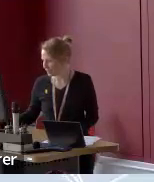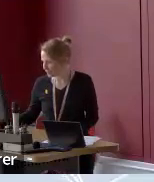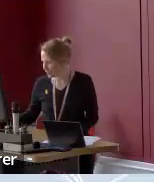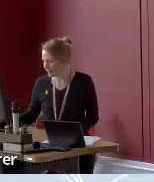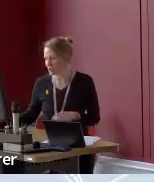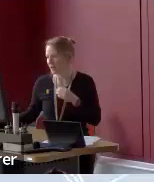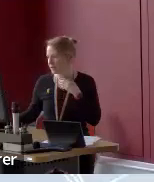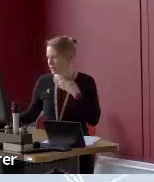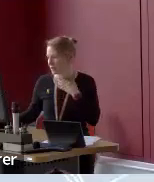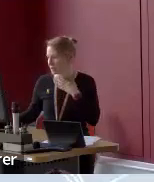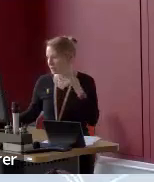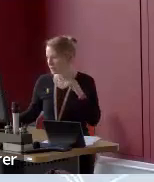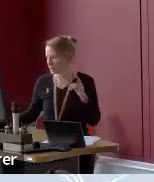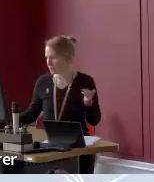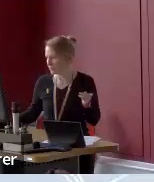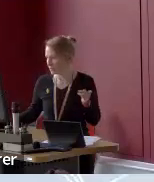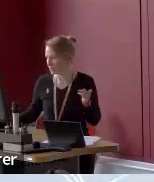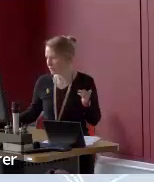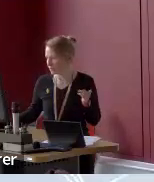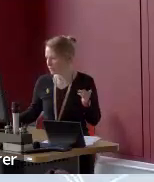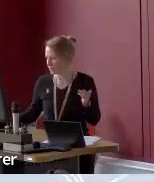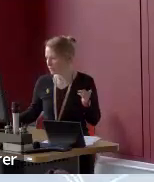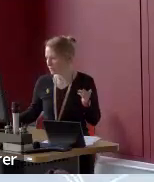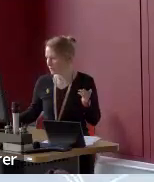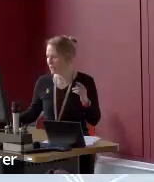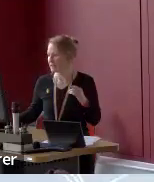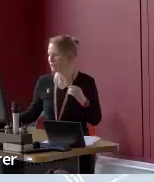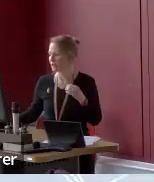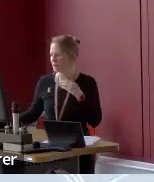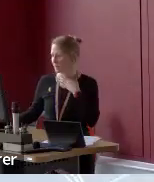I think someone in the chat also asked if the links would be available. Yes, sorry,